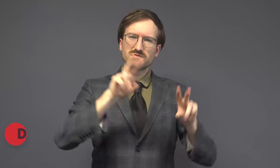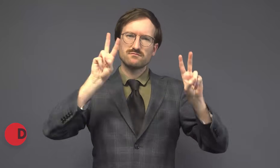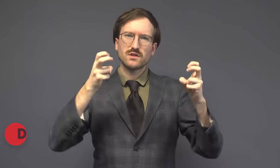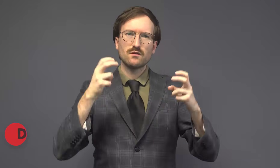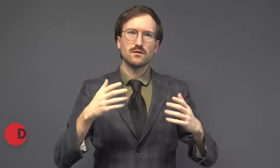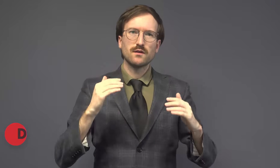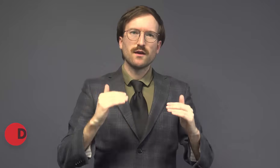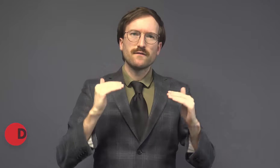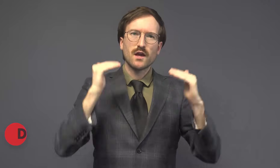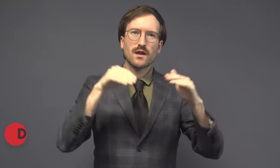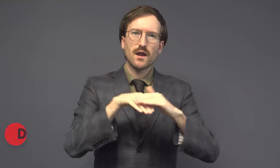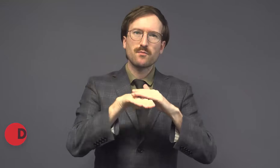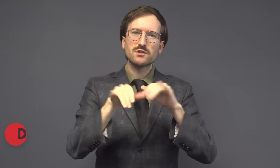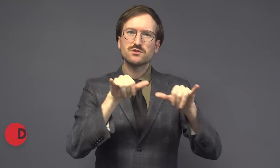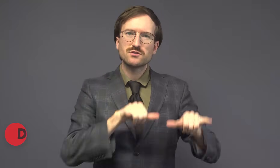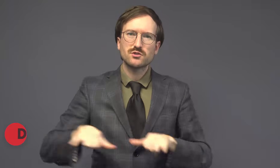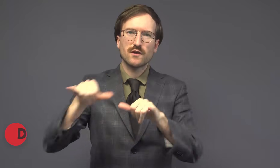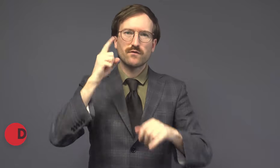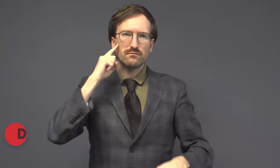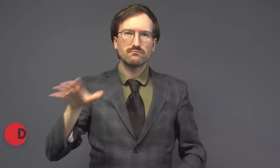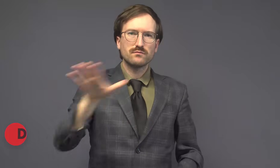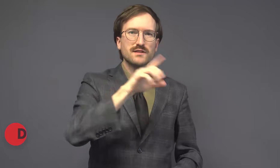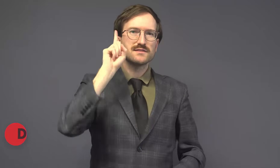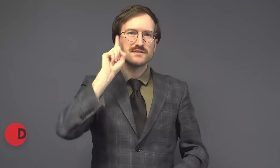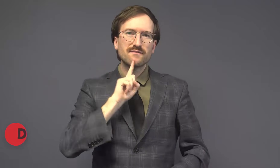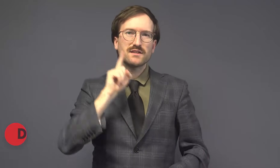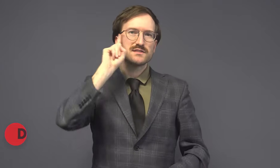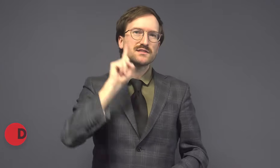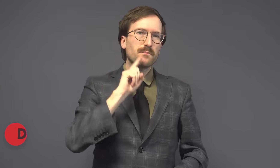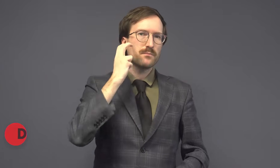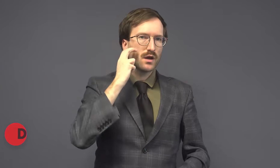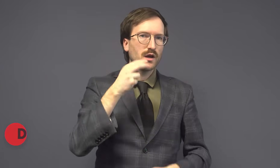titled “Advancing Accessibility Standards for Deaf, Deaf-Blind